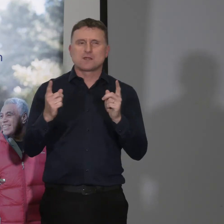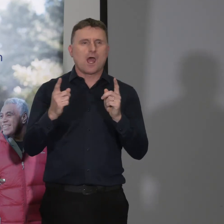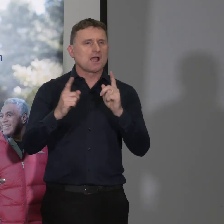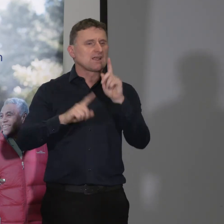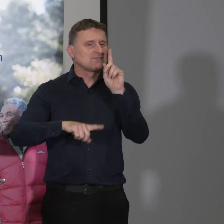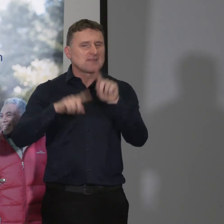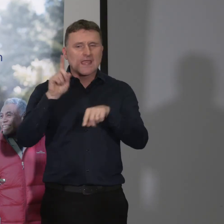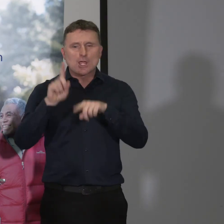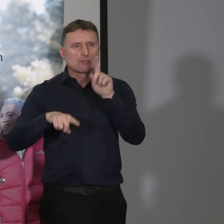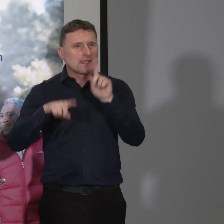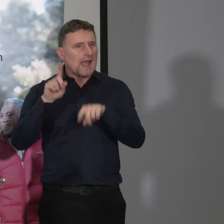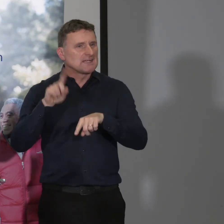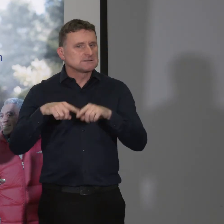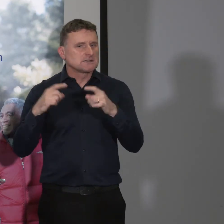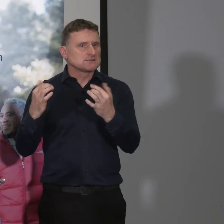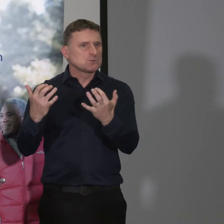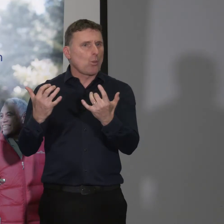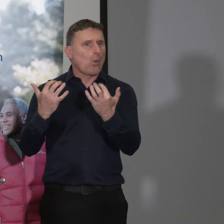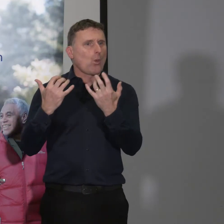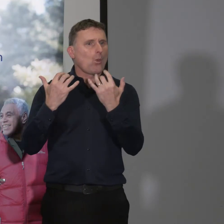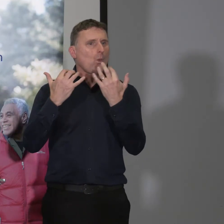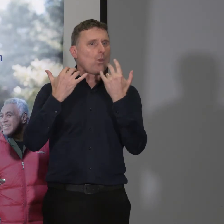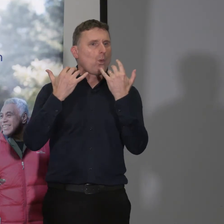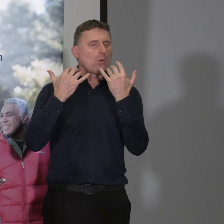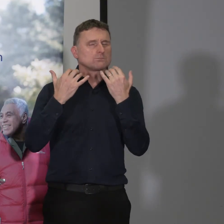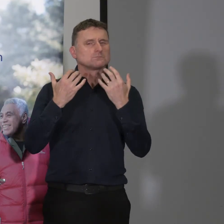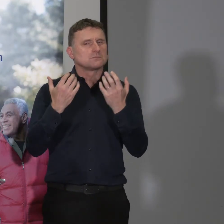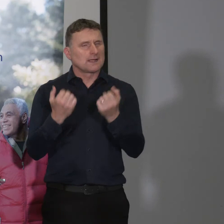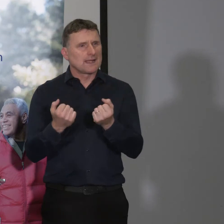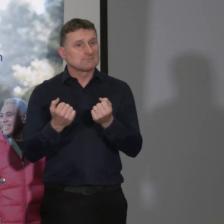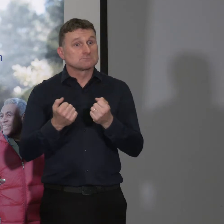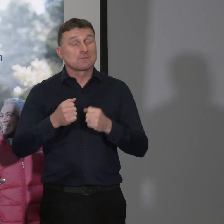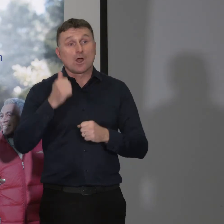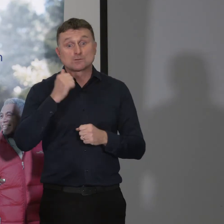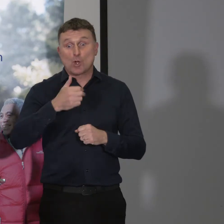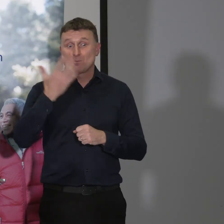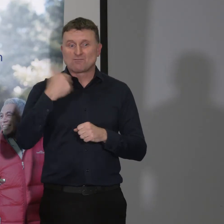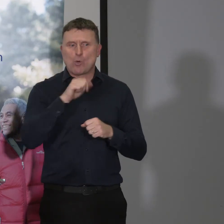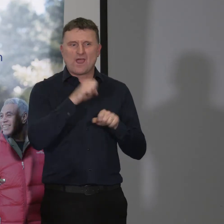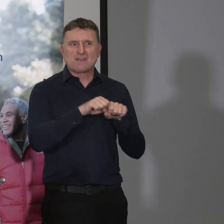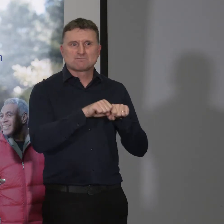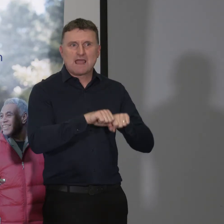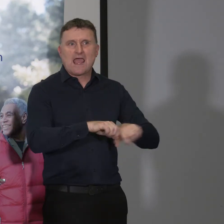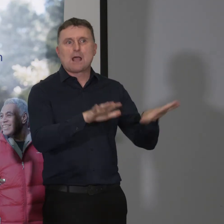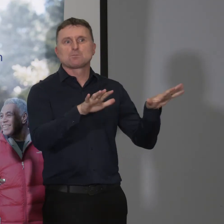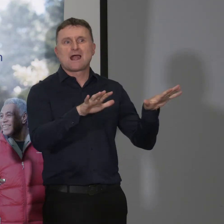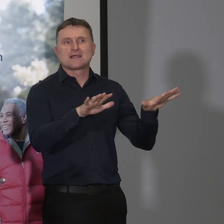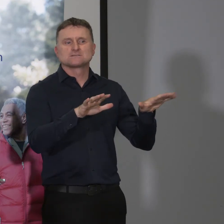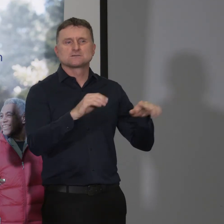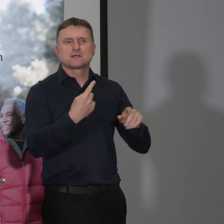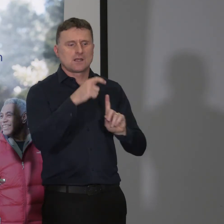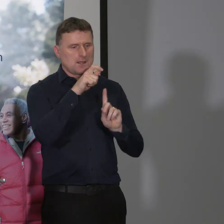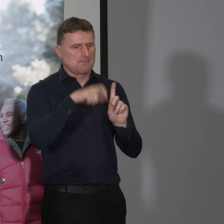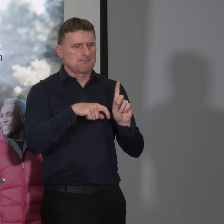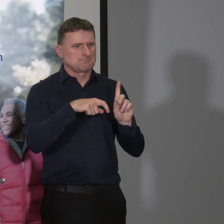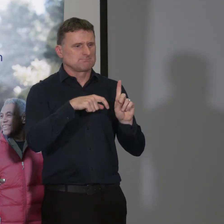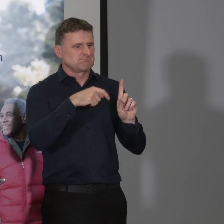swarm, which is previously when we have dealt with